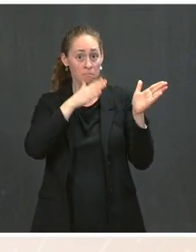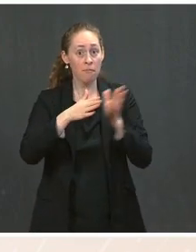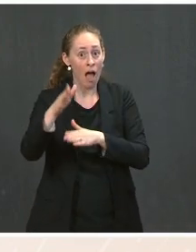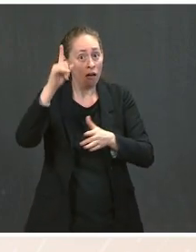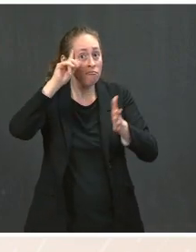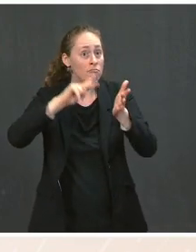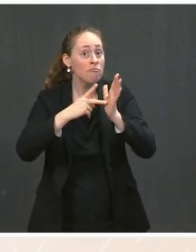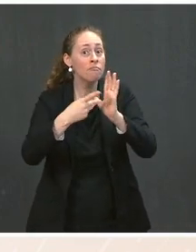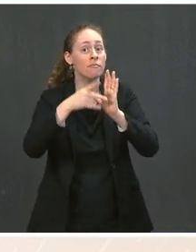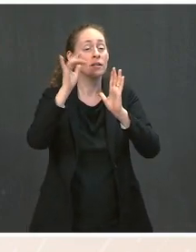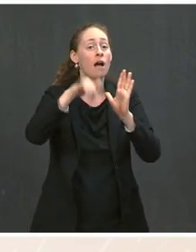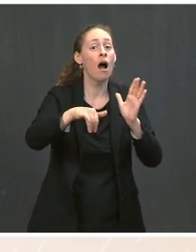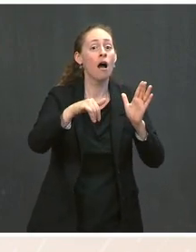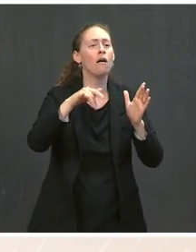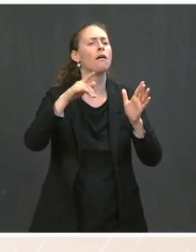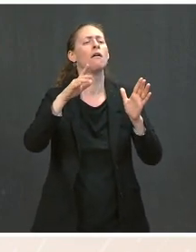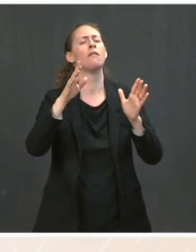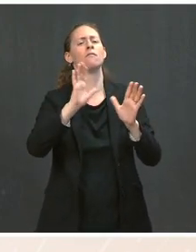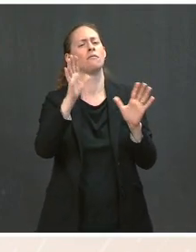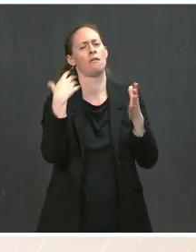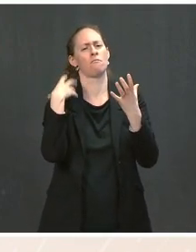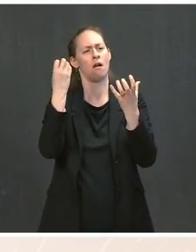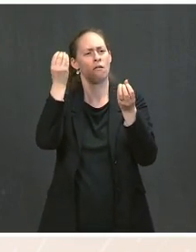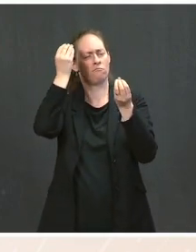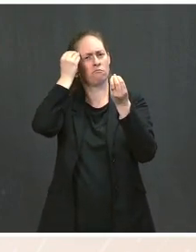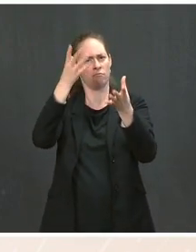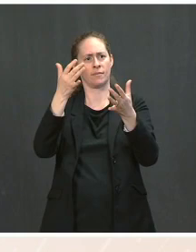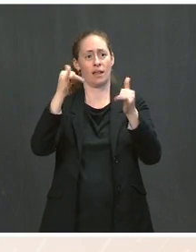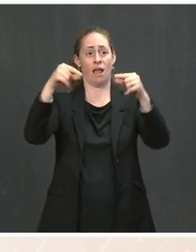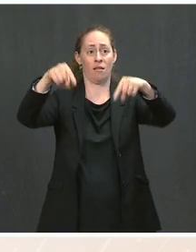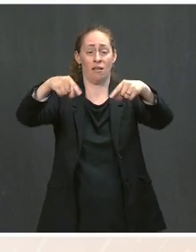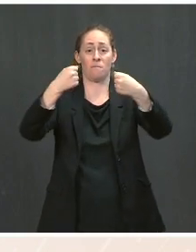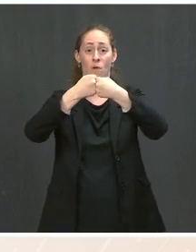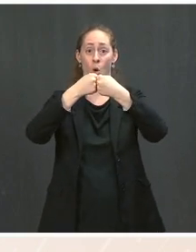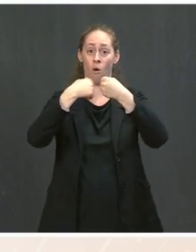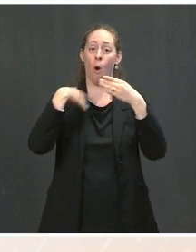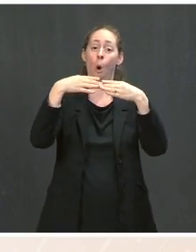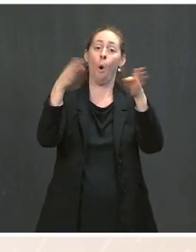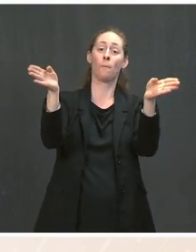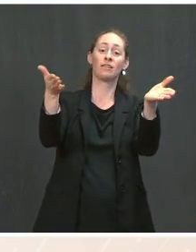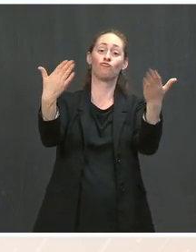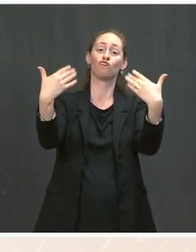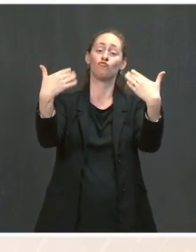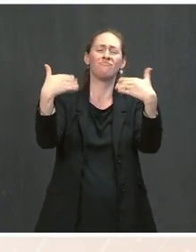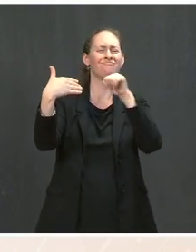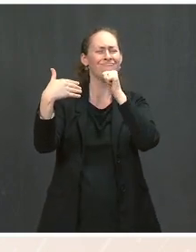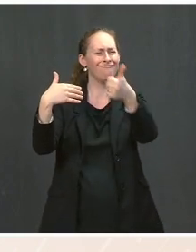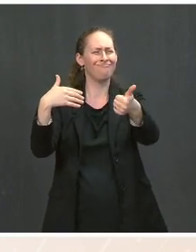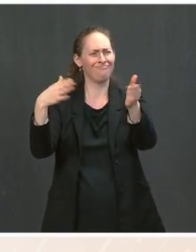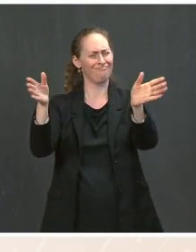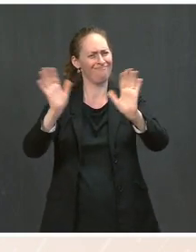to convey the message that our border is not open, that it is a treacherous journey. And even as families are doing that,